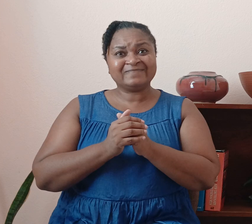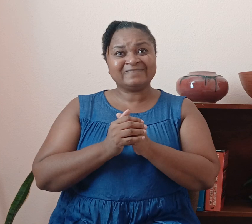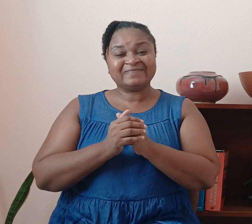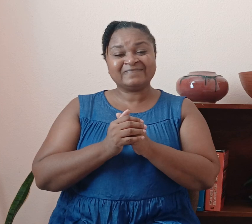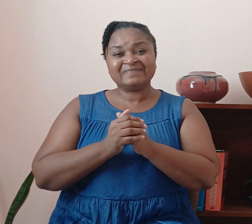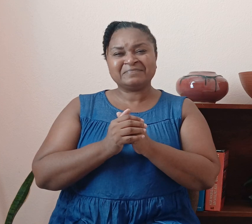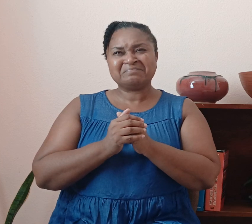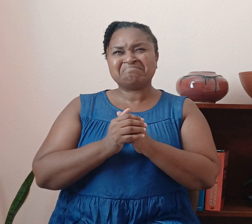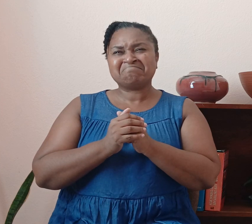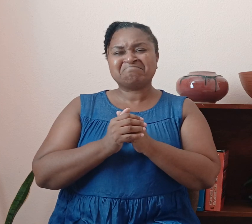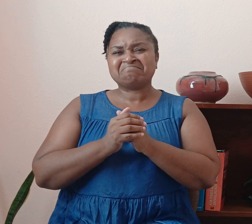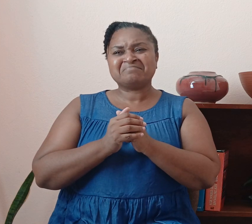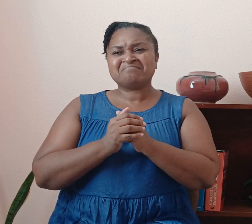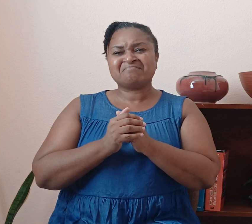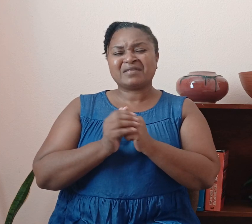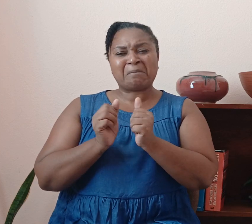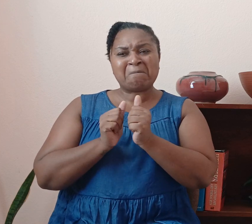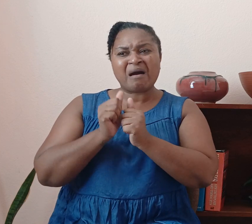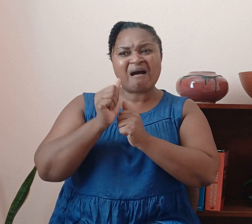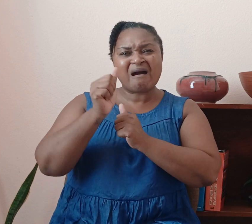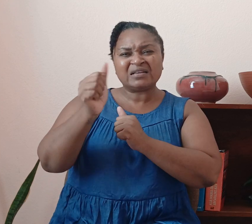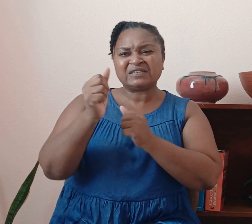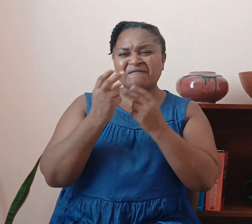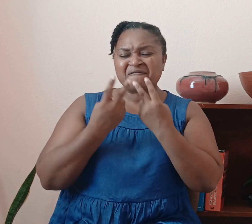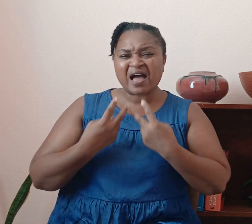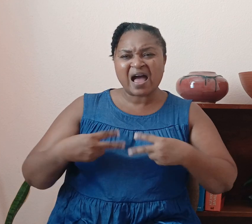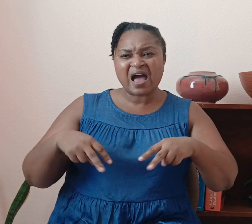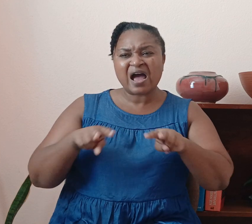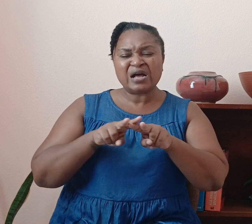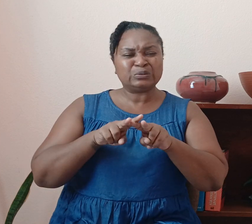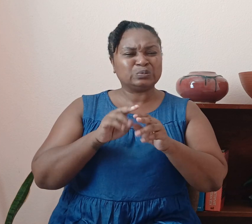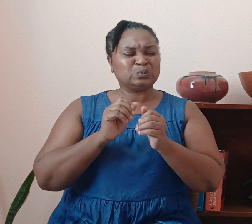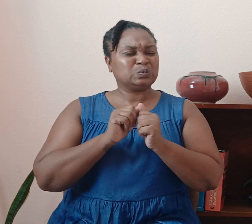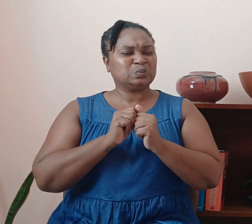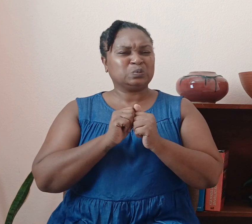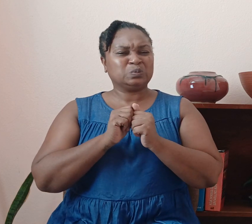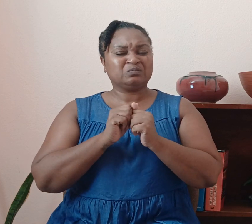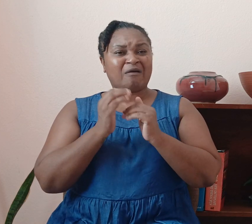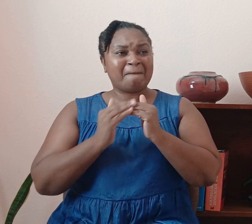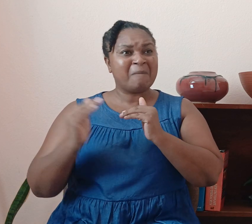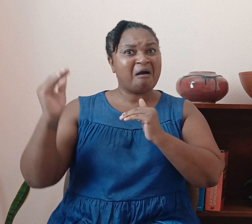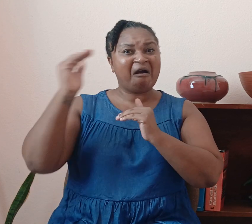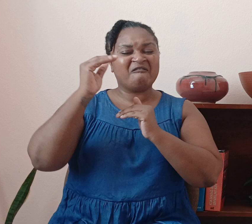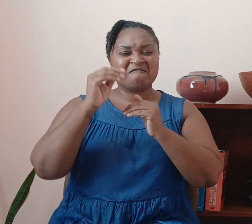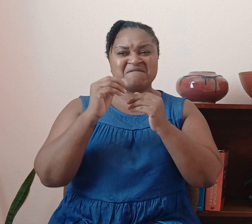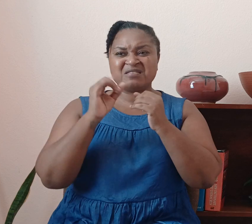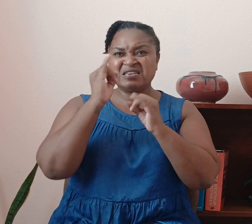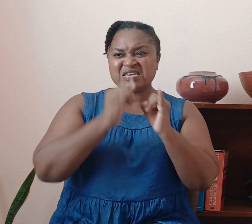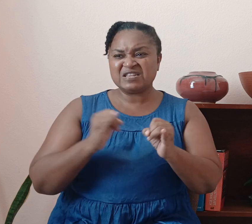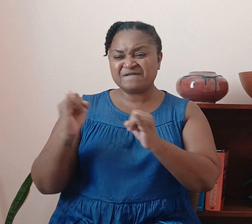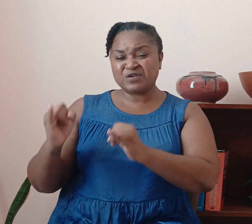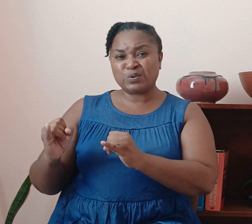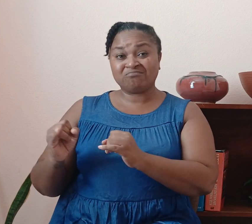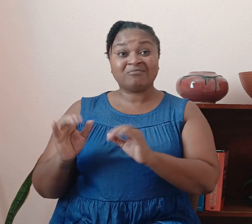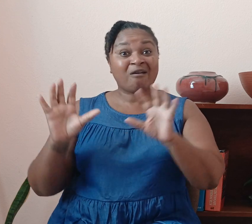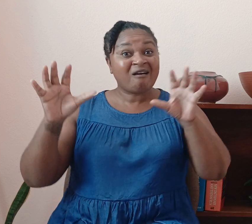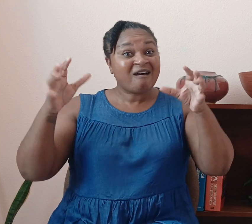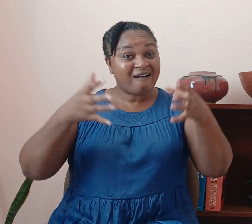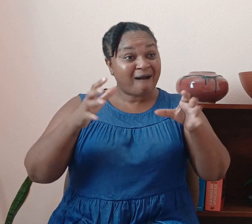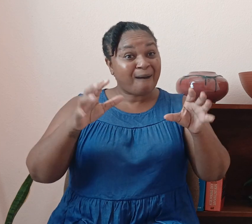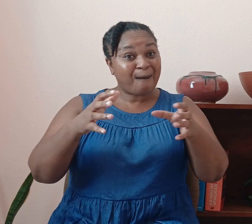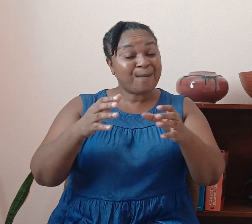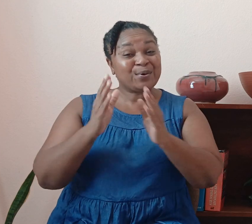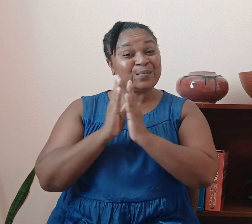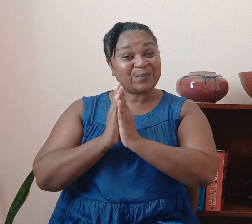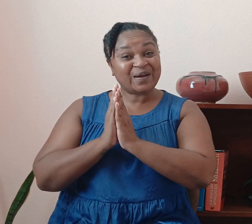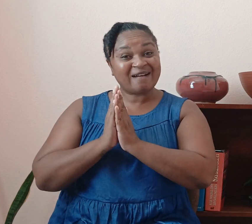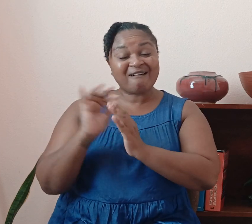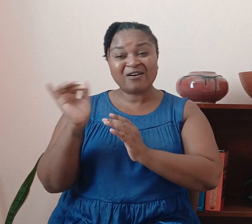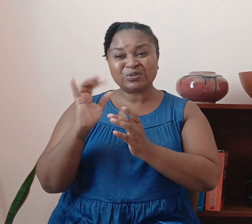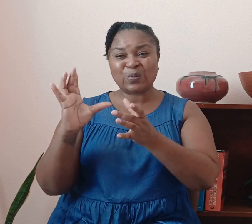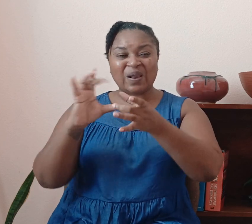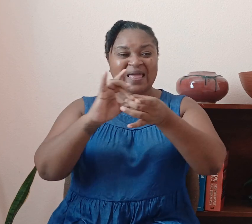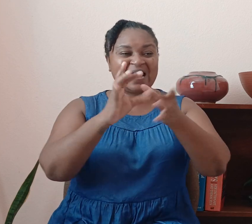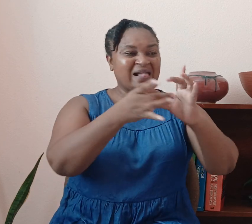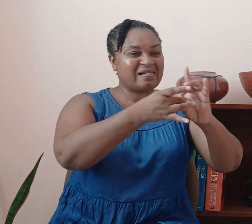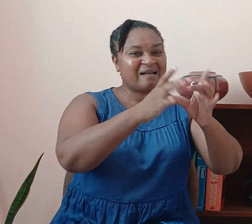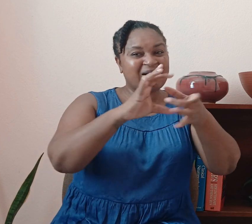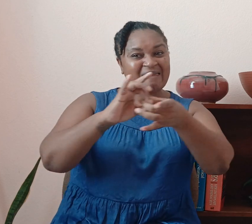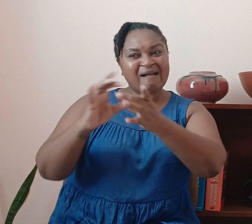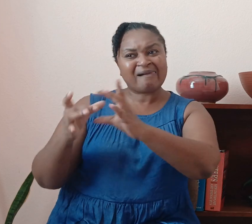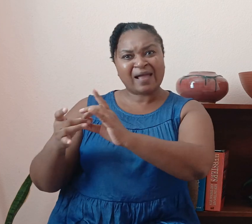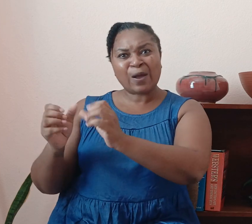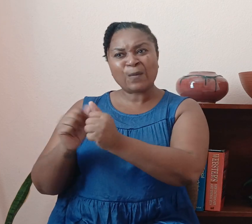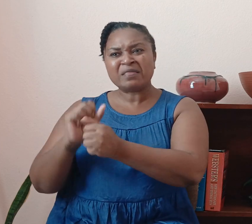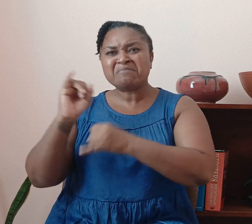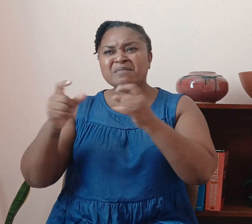individual prayer, communal prayer also links us with other like-minded people,